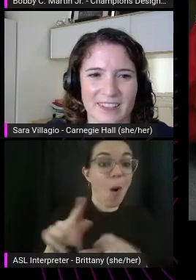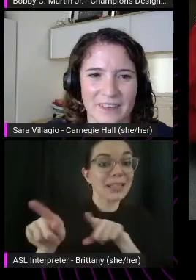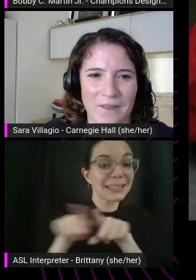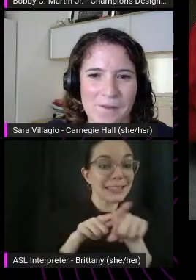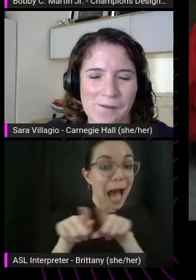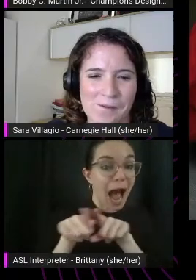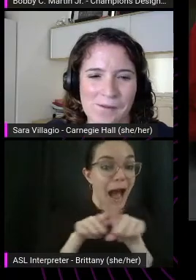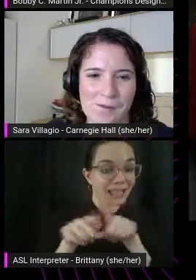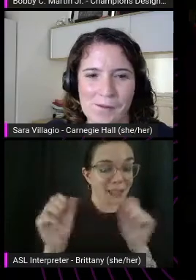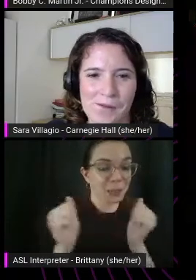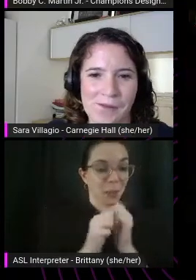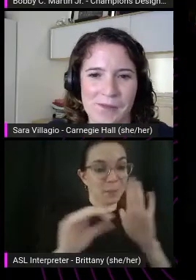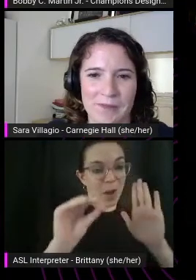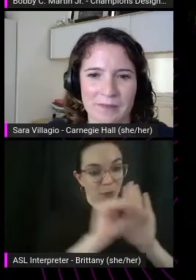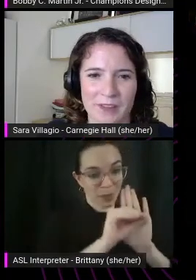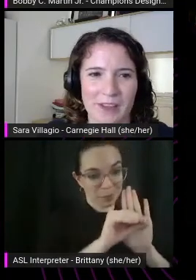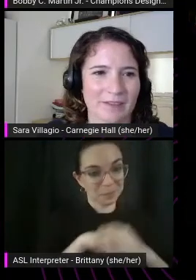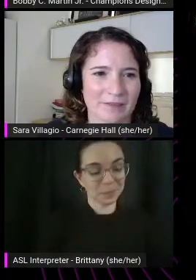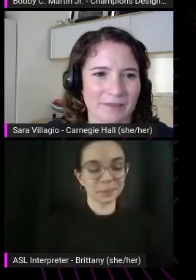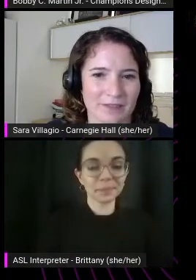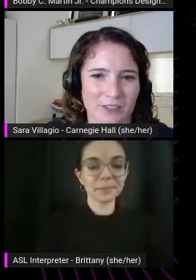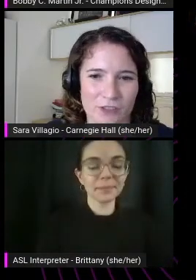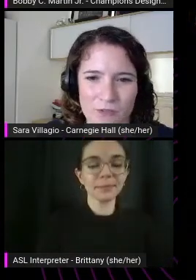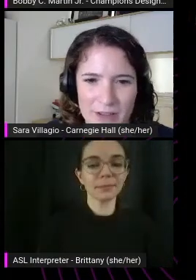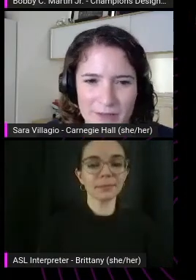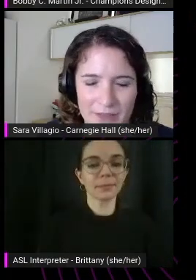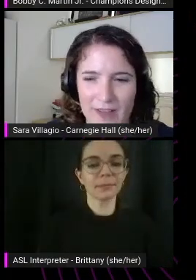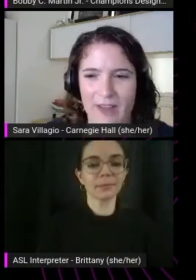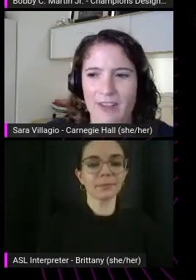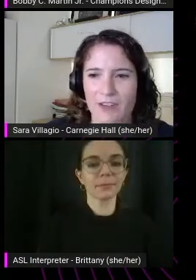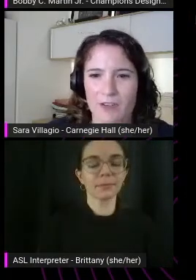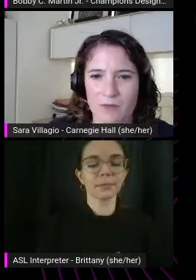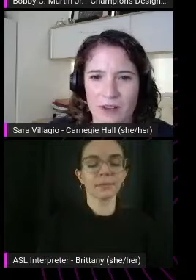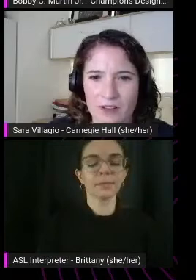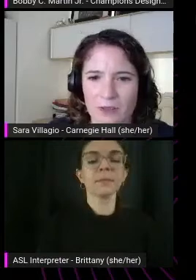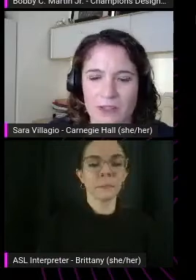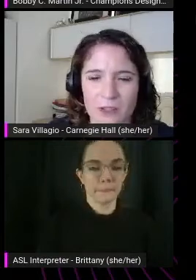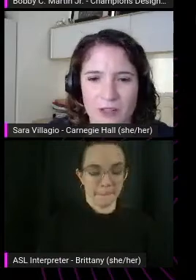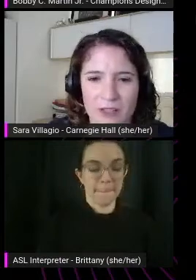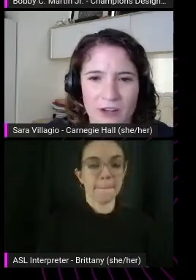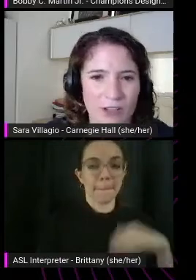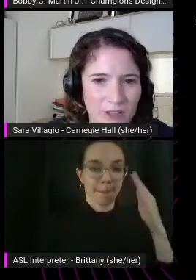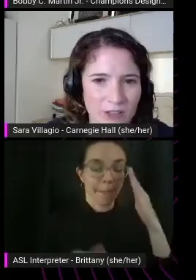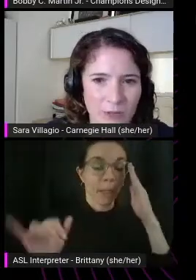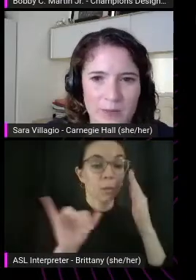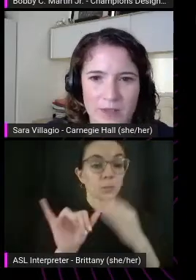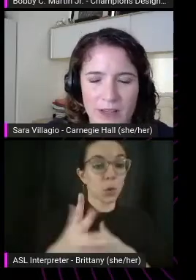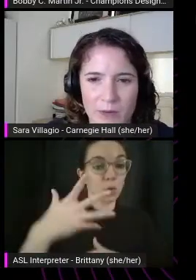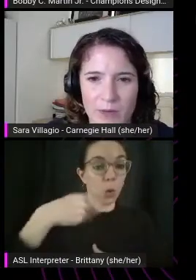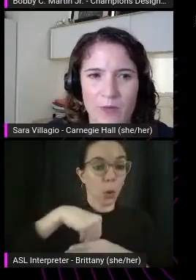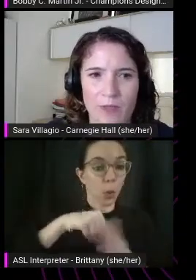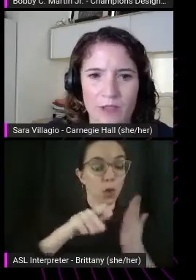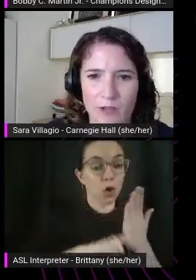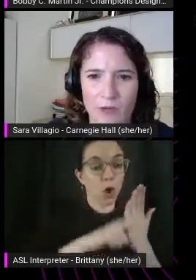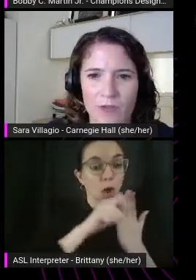And lastly, Sara, you want to talk about the story? So, we also included an article on our website where we really told the